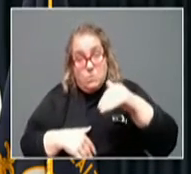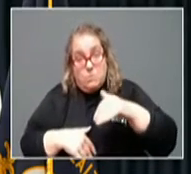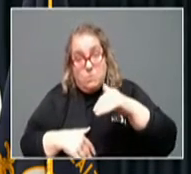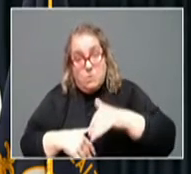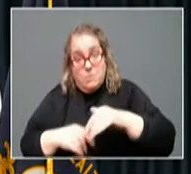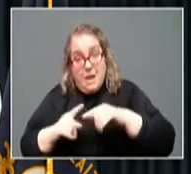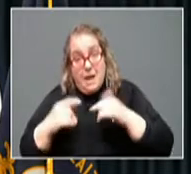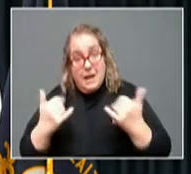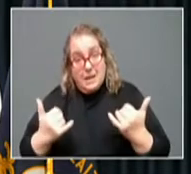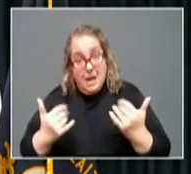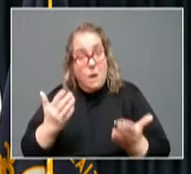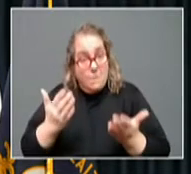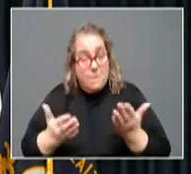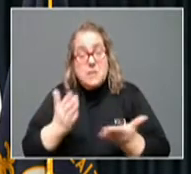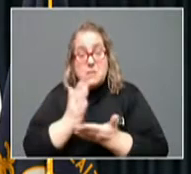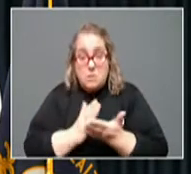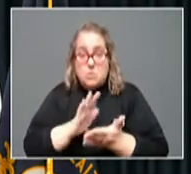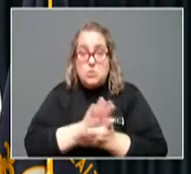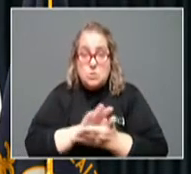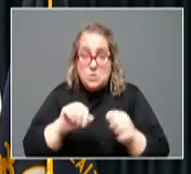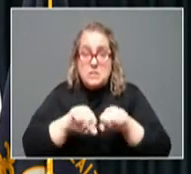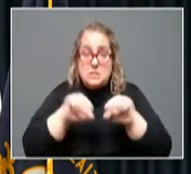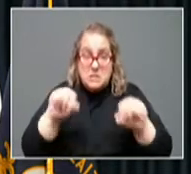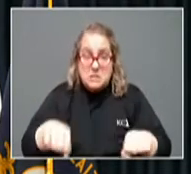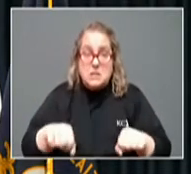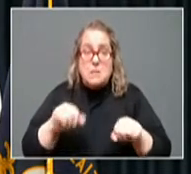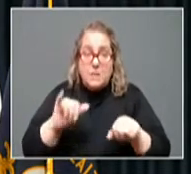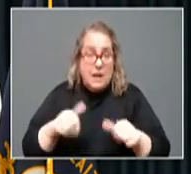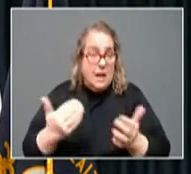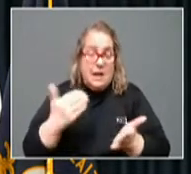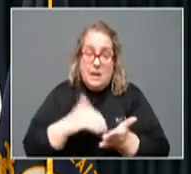are some school systems that again, probably mid March could take a very